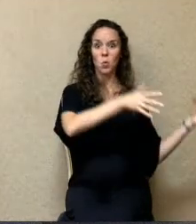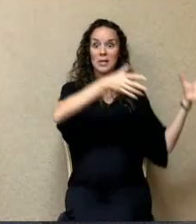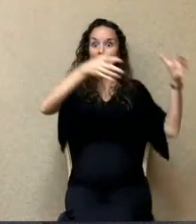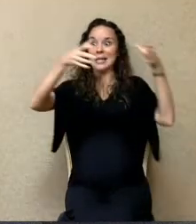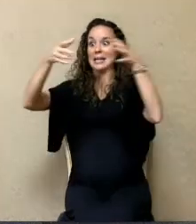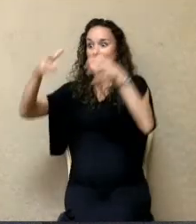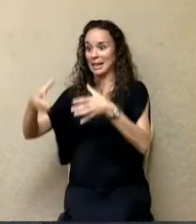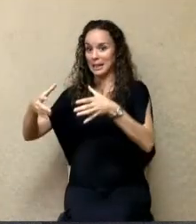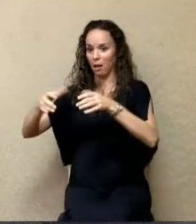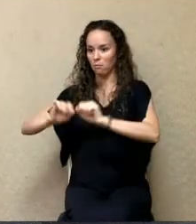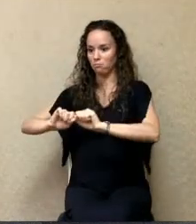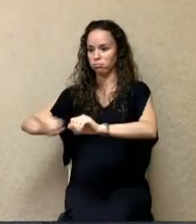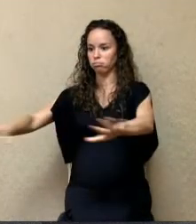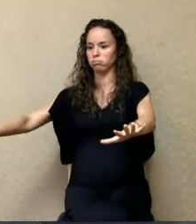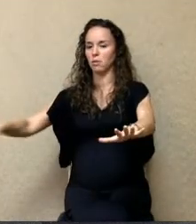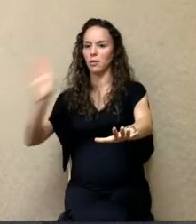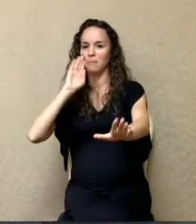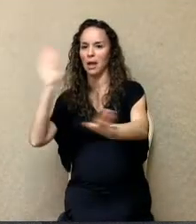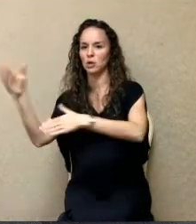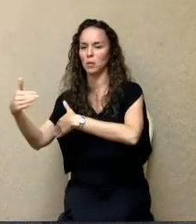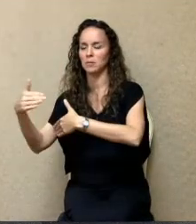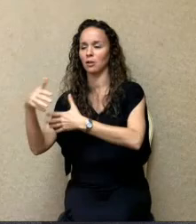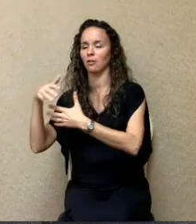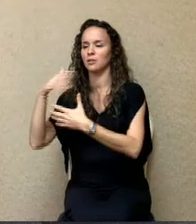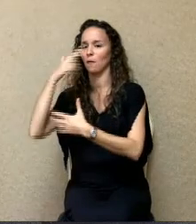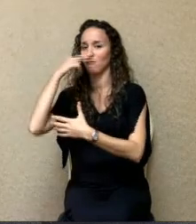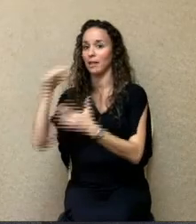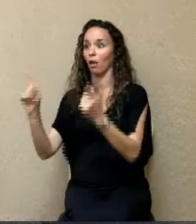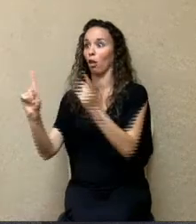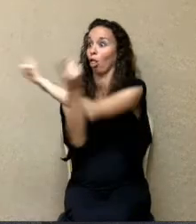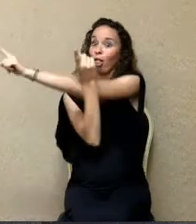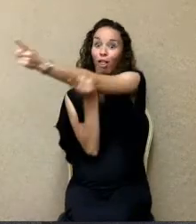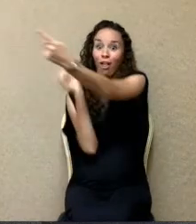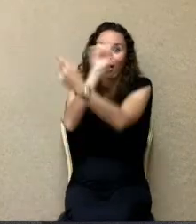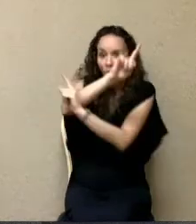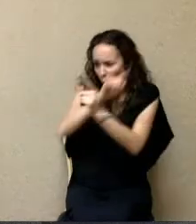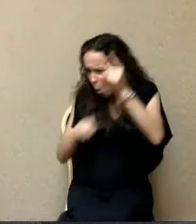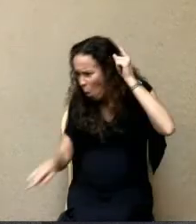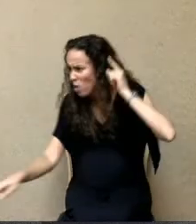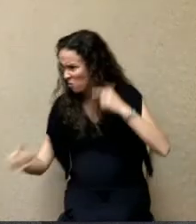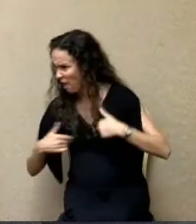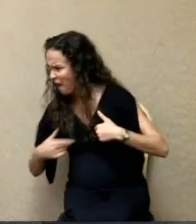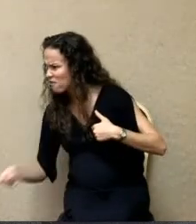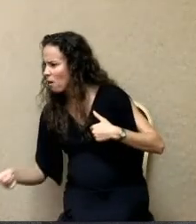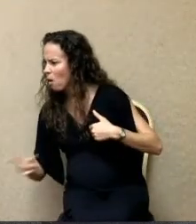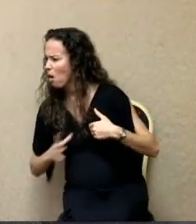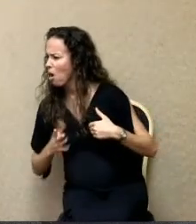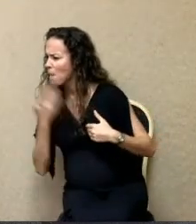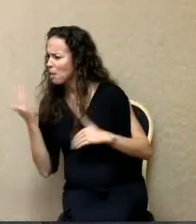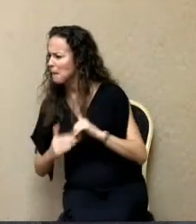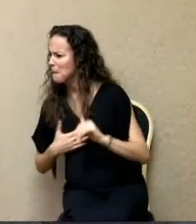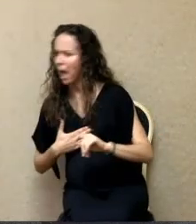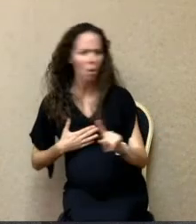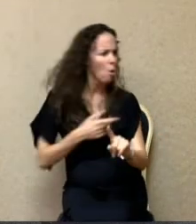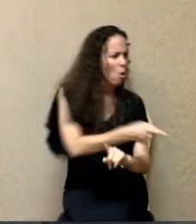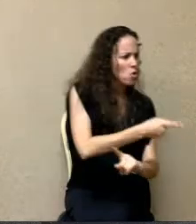Everyone's in their room. They're hilarious. They're all going in each other's room, kind of making sure like, do you have something nicer than I have?